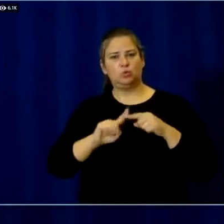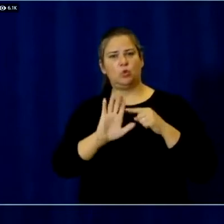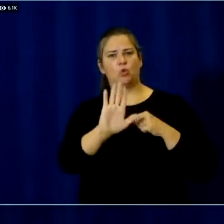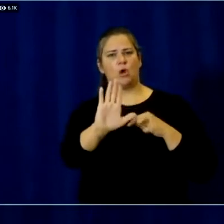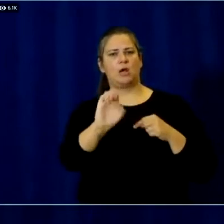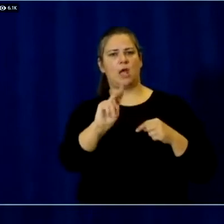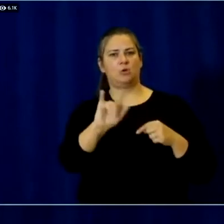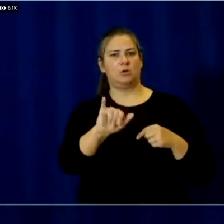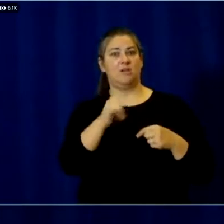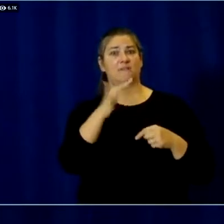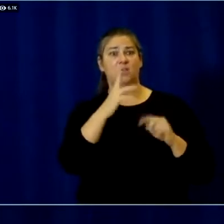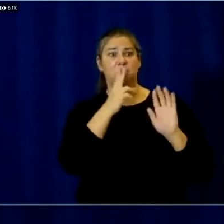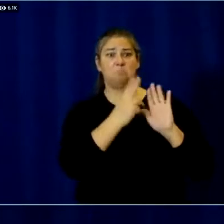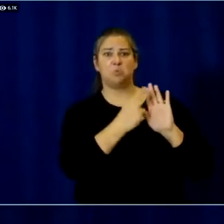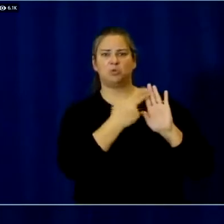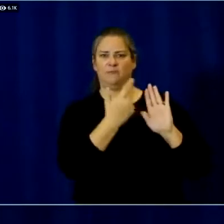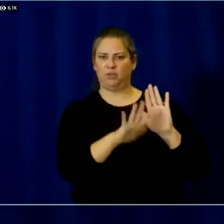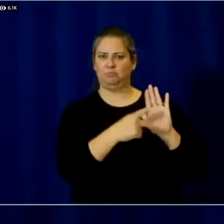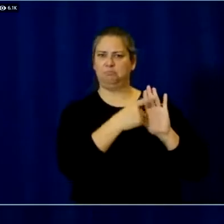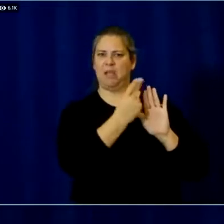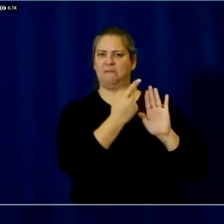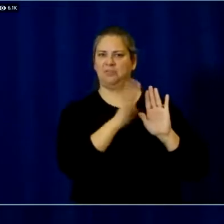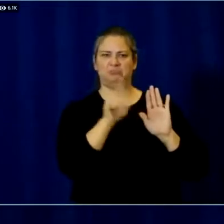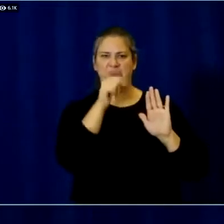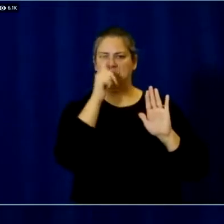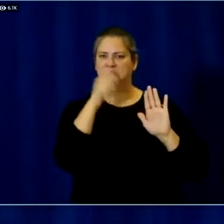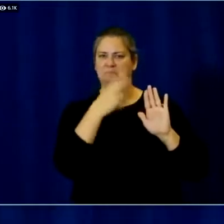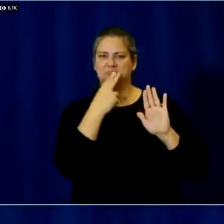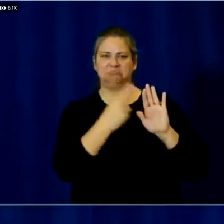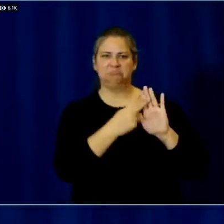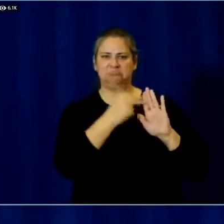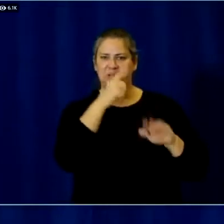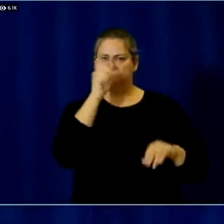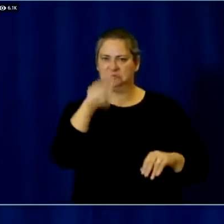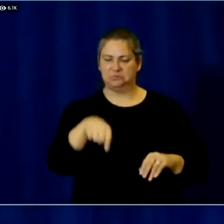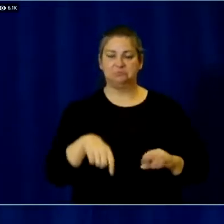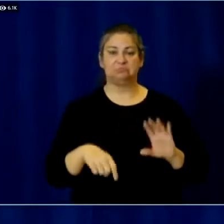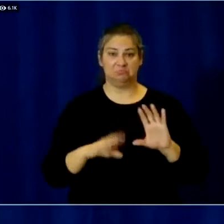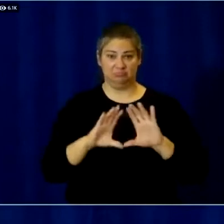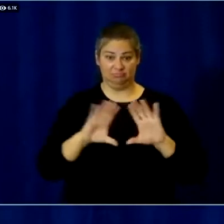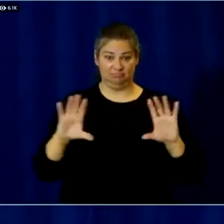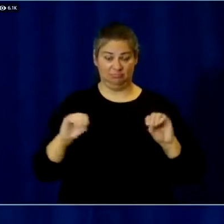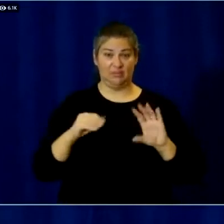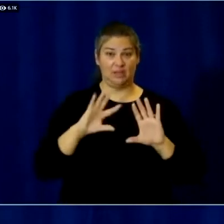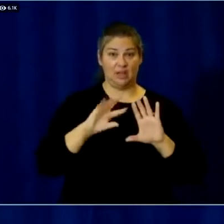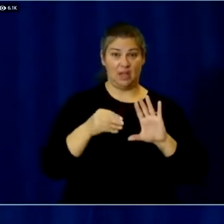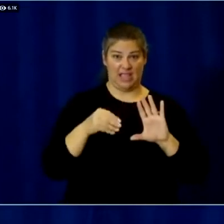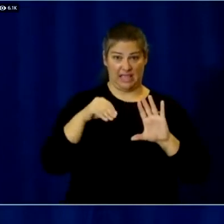for your postage. Inside of that, you'll also find an inner envelope for